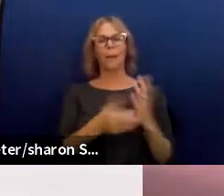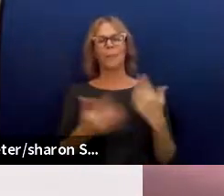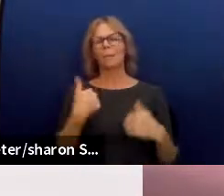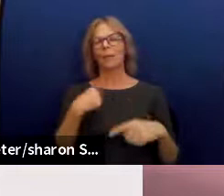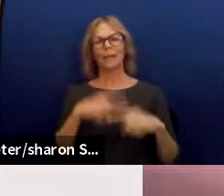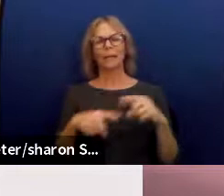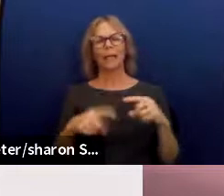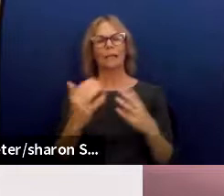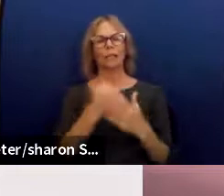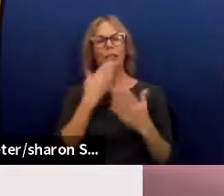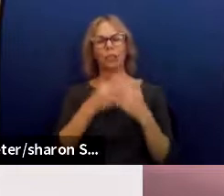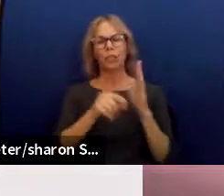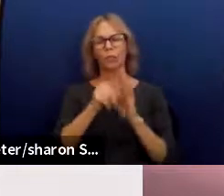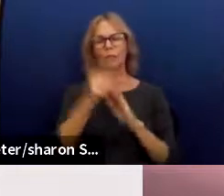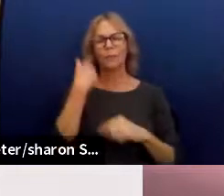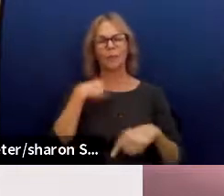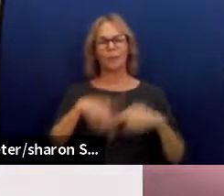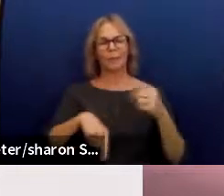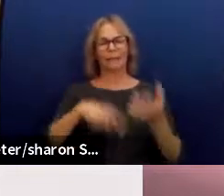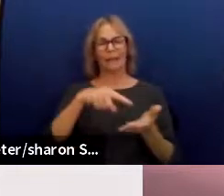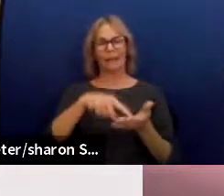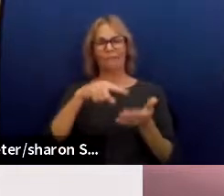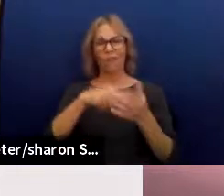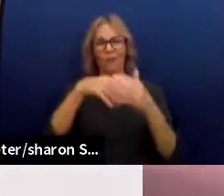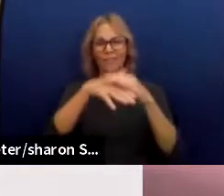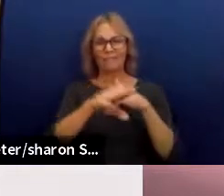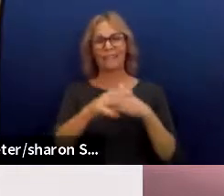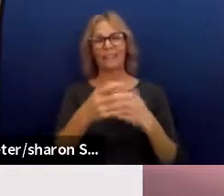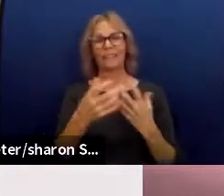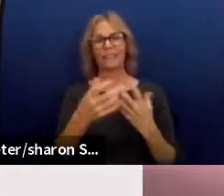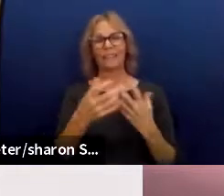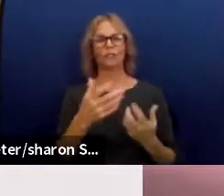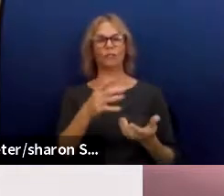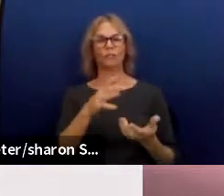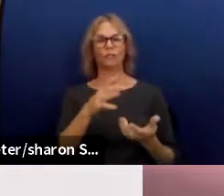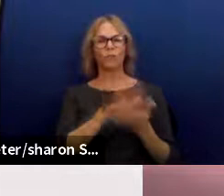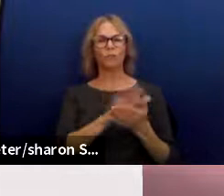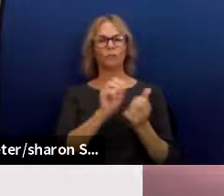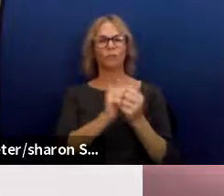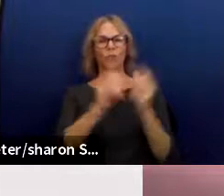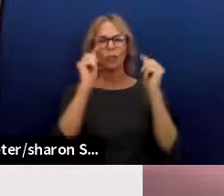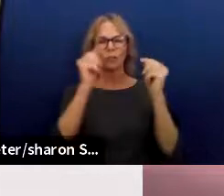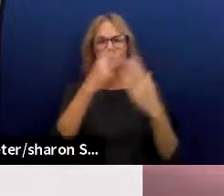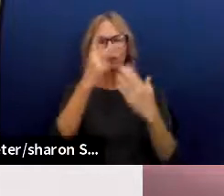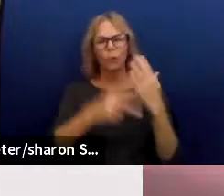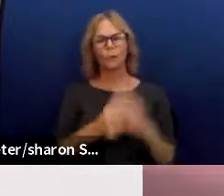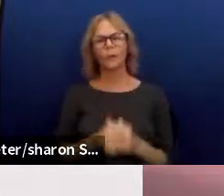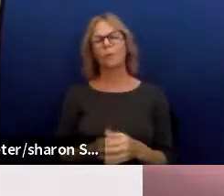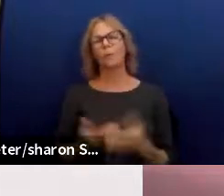grades because we can't afford to get into a school that has a tutoring program or, you know, we might not might be struggling to